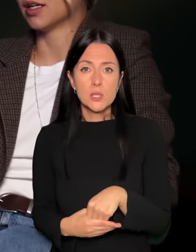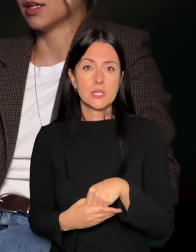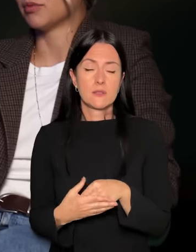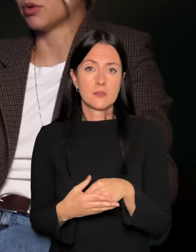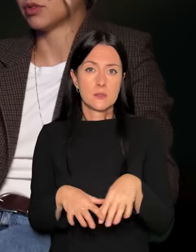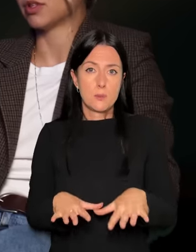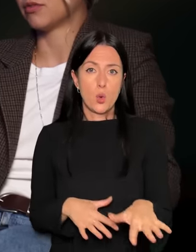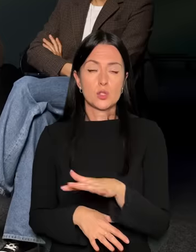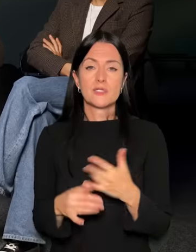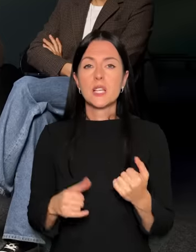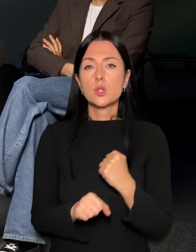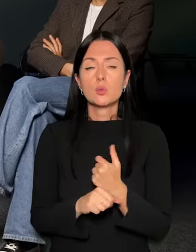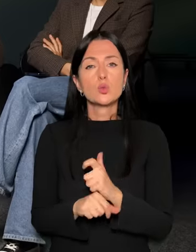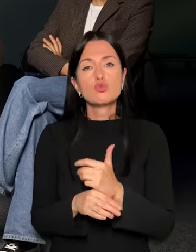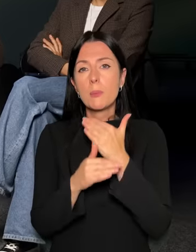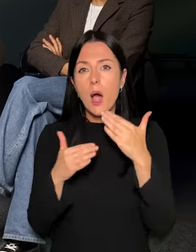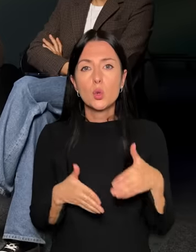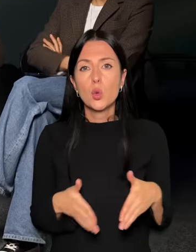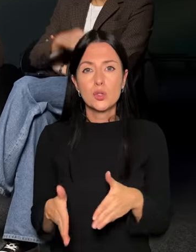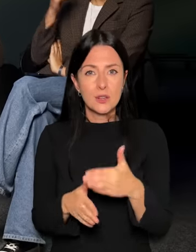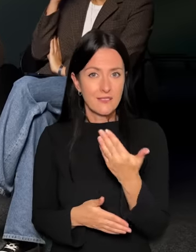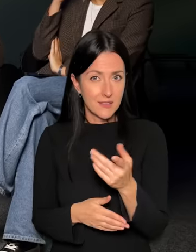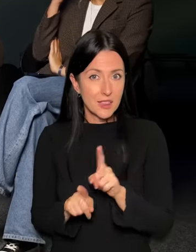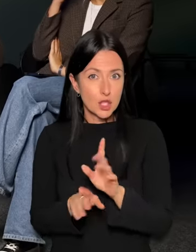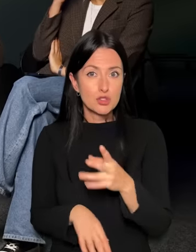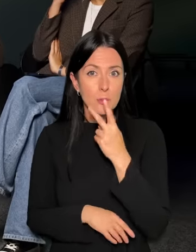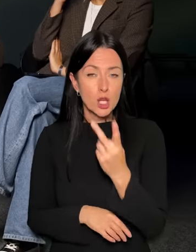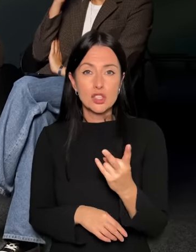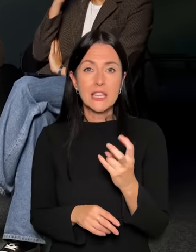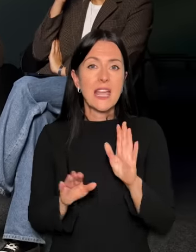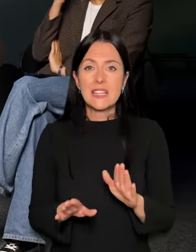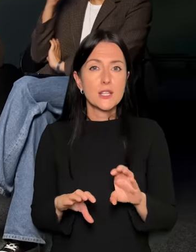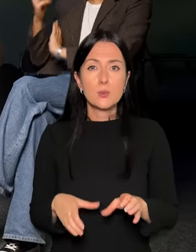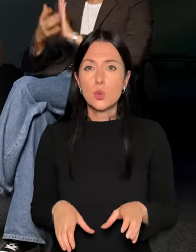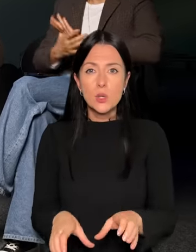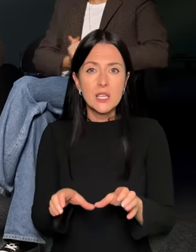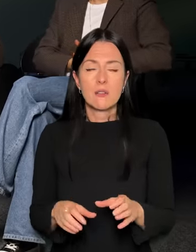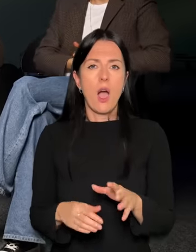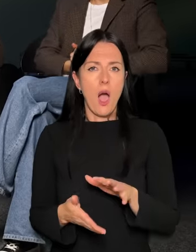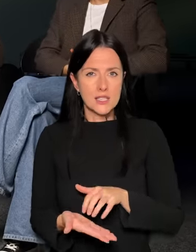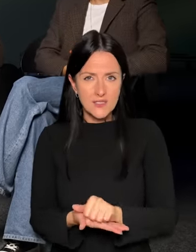inclusive spaces. They are building a lot of roads now, I think you see it too. Not just cobblestone roads, but asphalt roads.